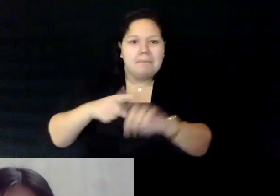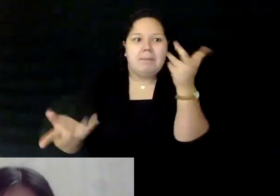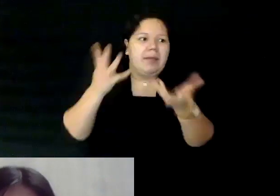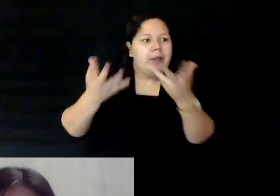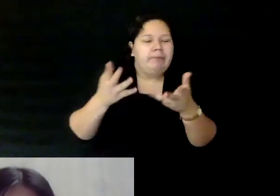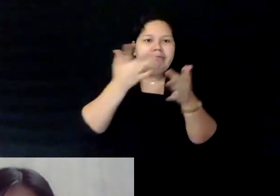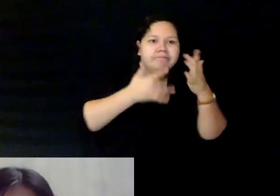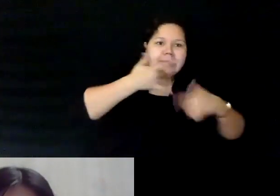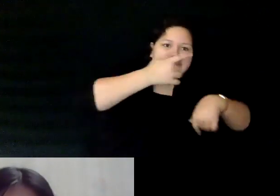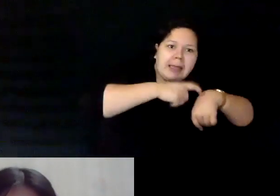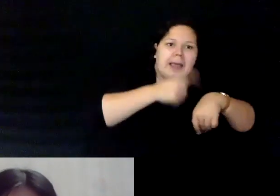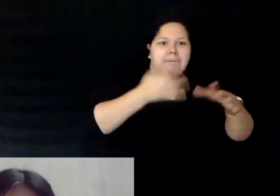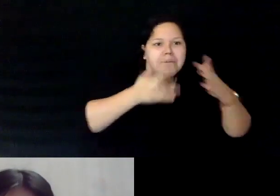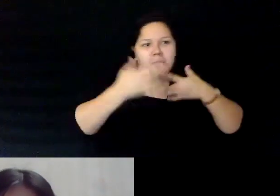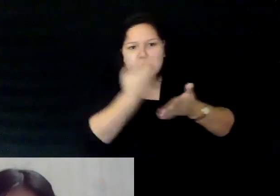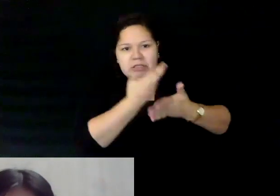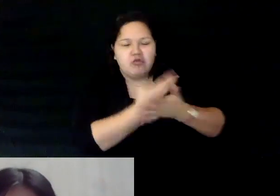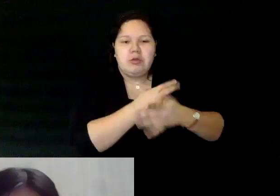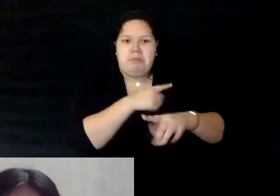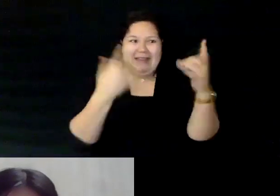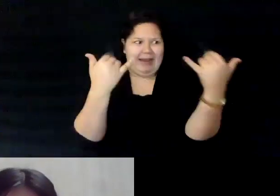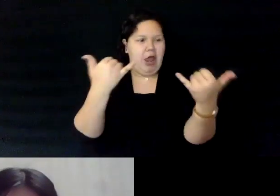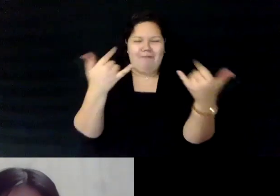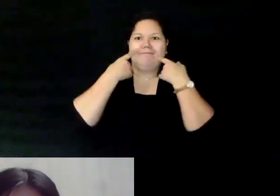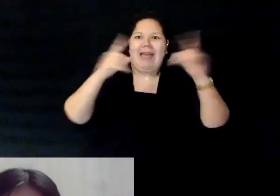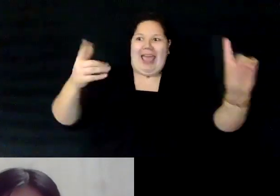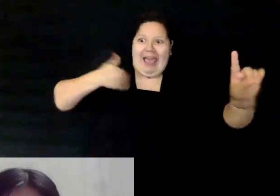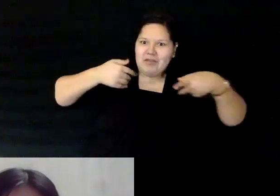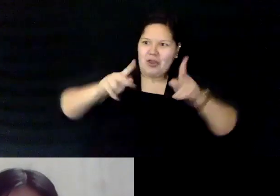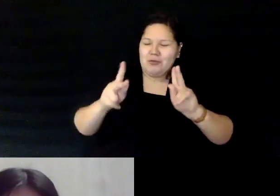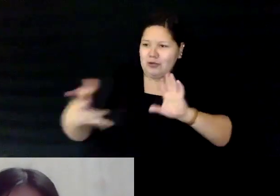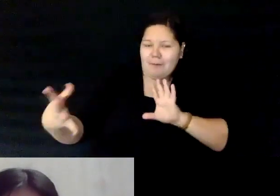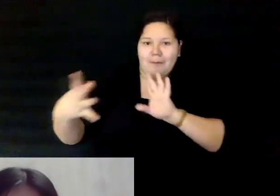to do like a more deep dive into this, like deeper relationship building within